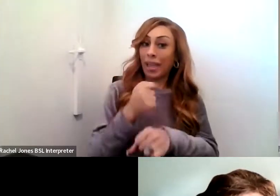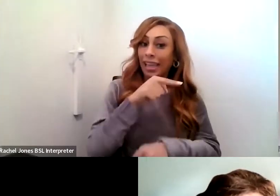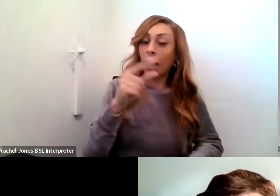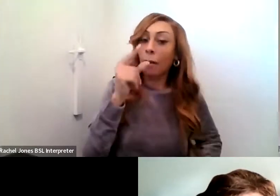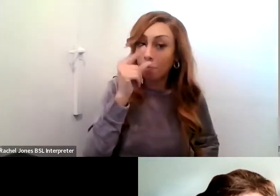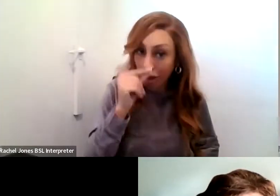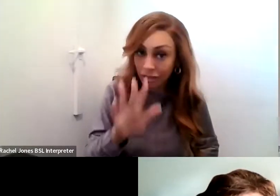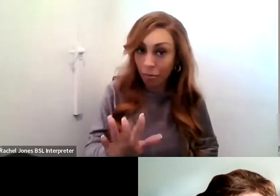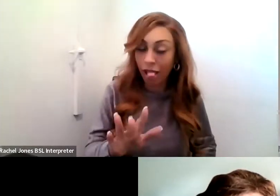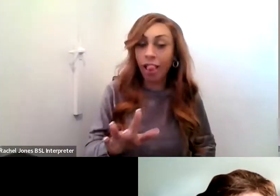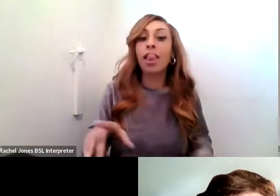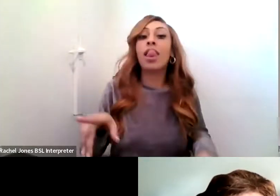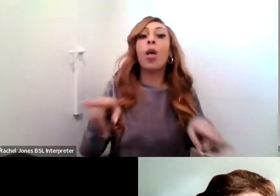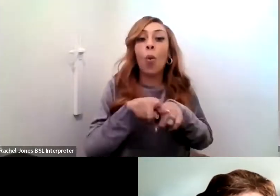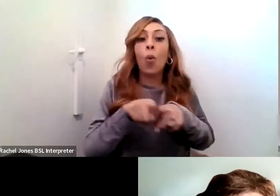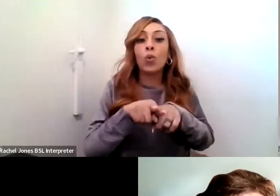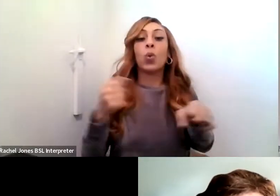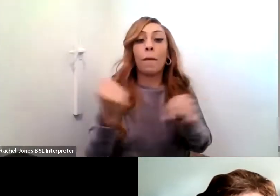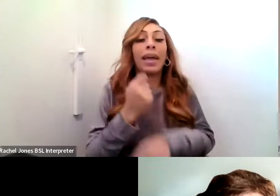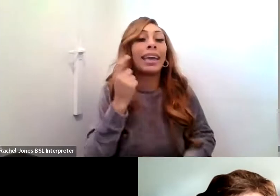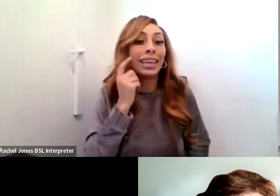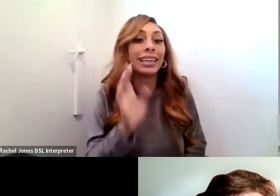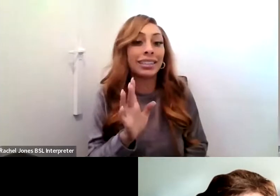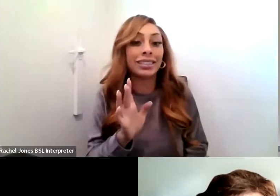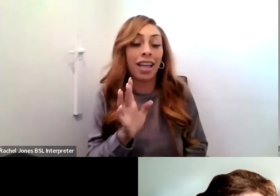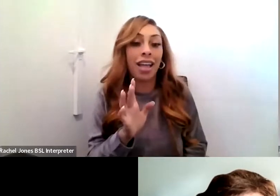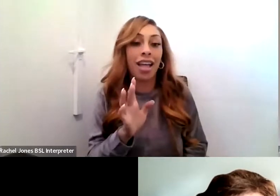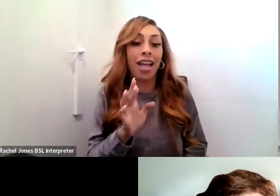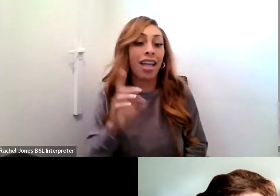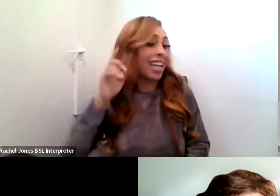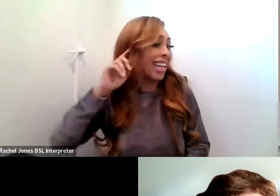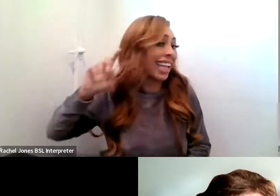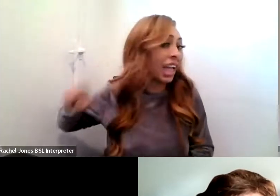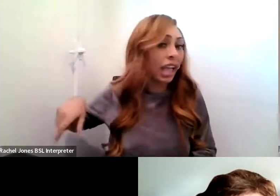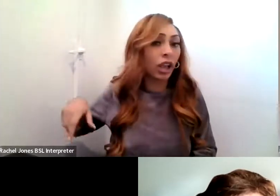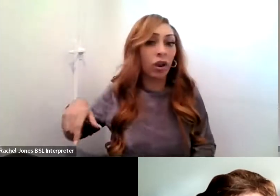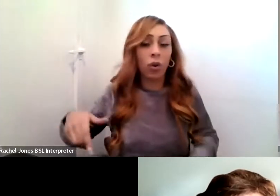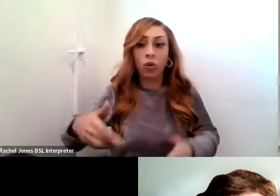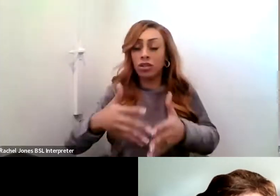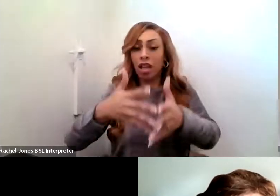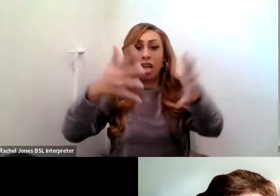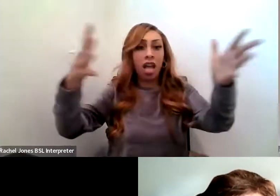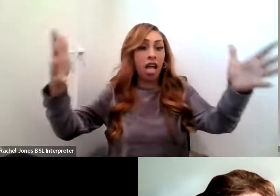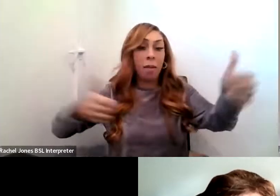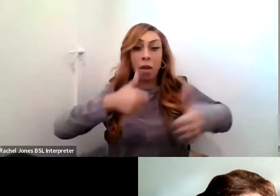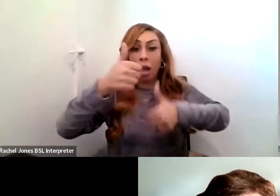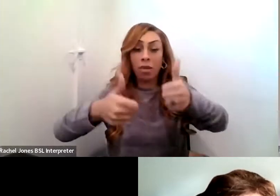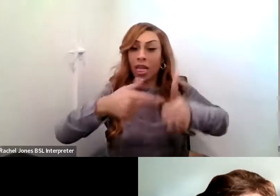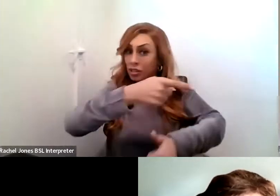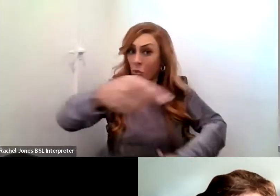as well as making it easier. But that that ignores enormous populations who will benefit massively from these provisions.